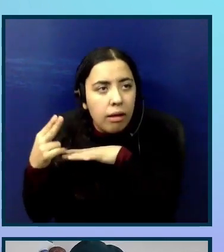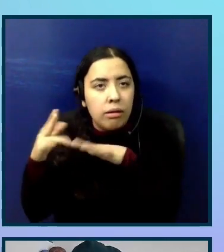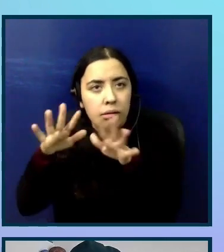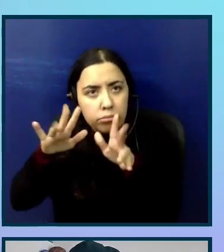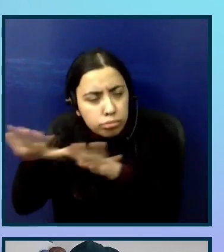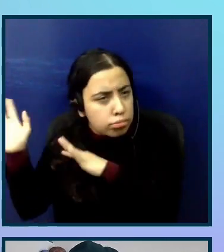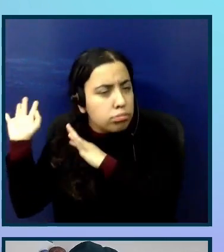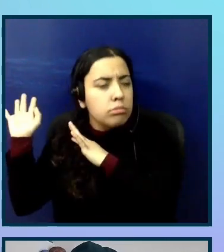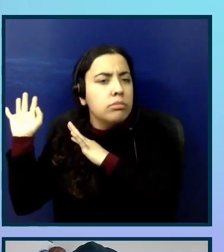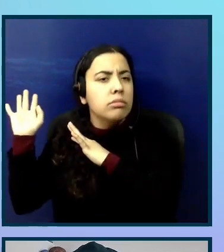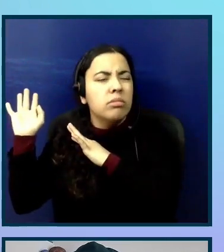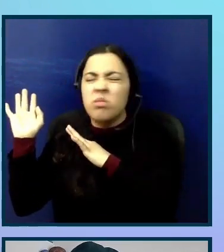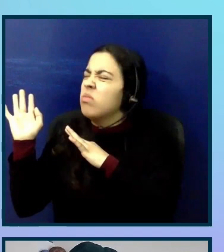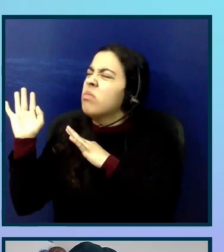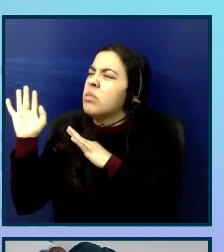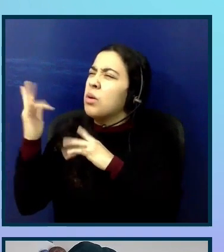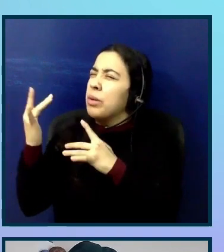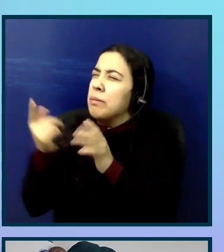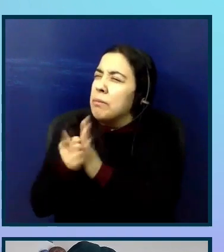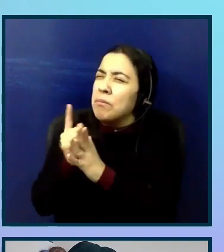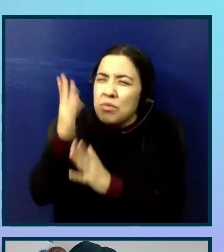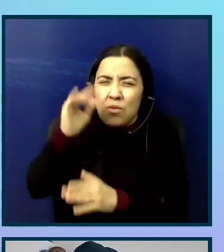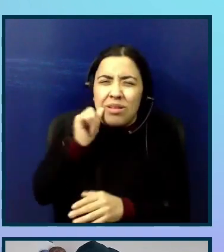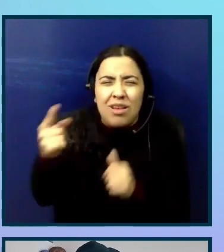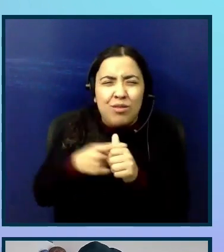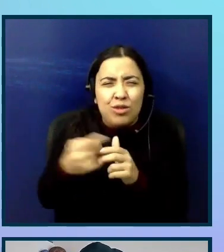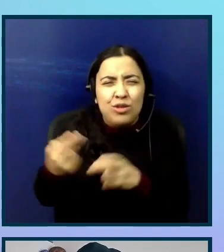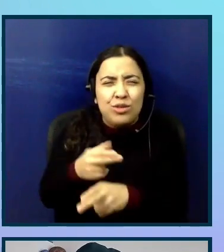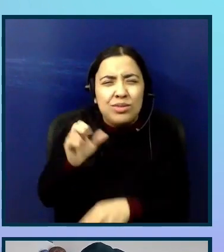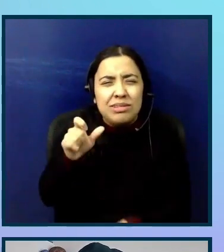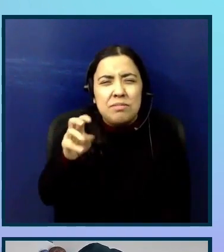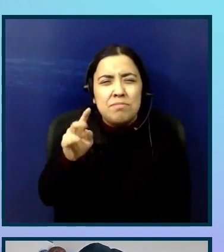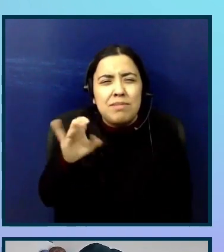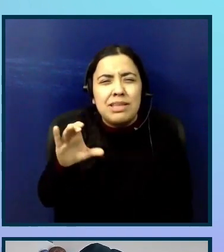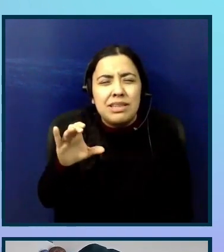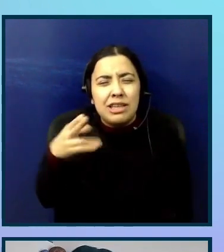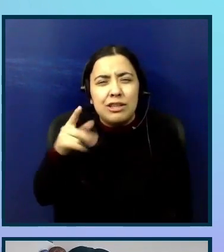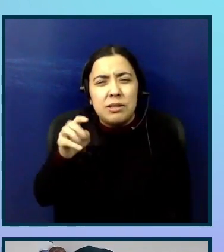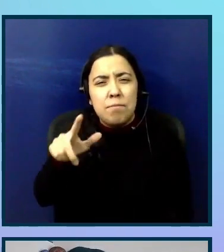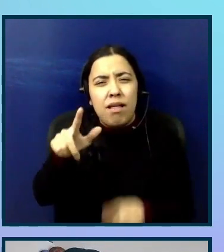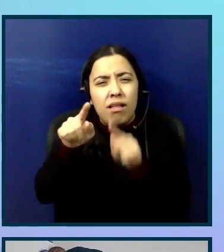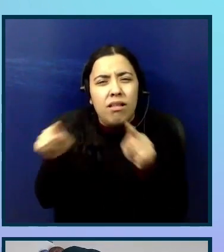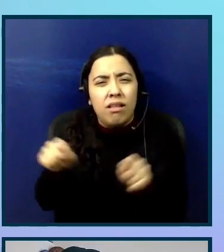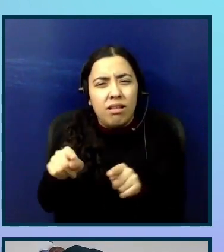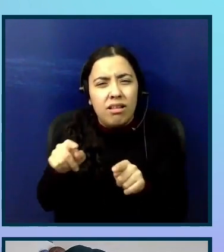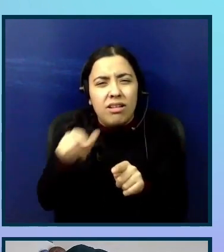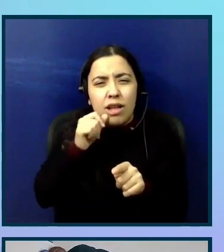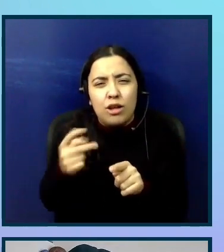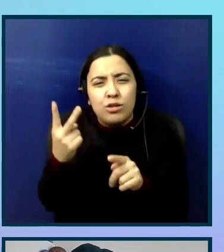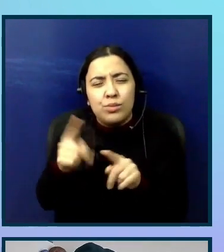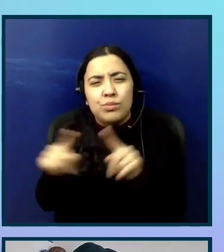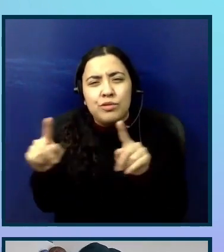Why didn't we just use semantic HTML on buttons so we don't have to have two different events that are then checking for enter and space